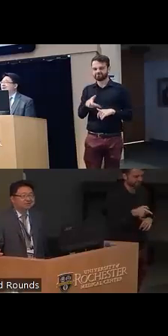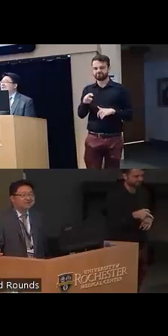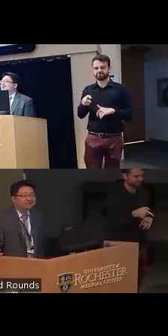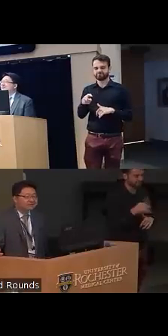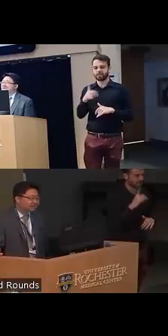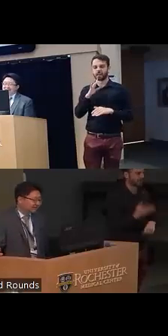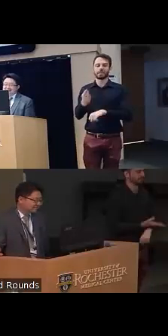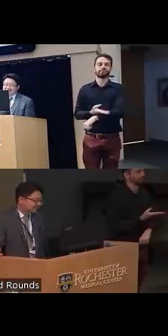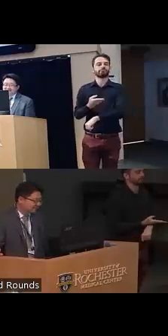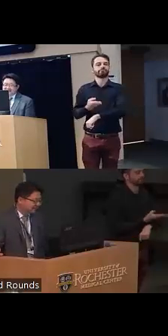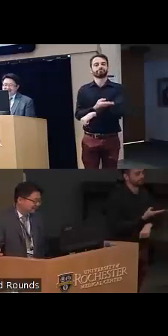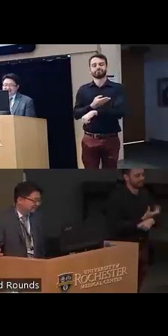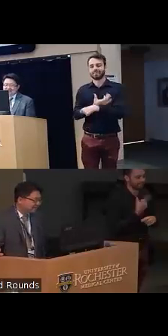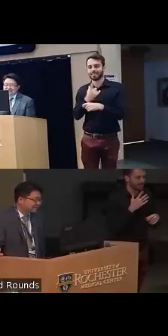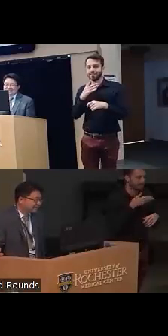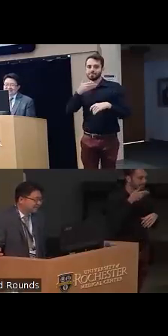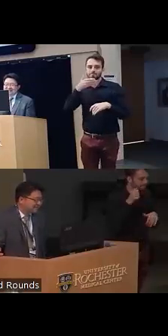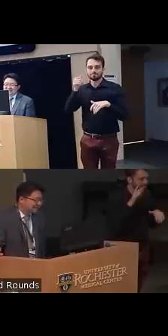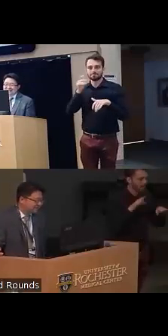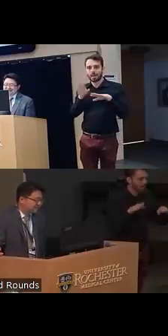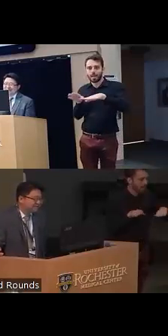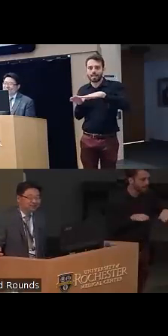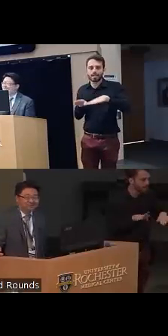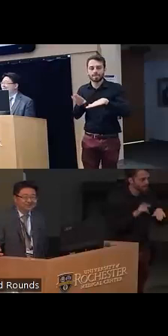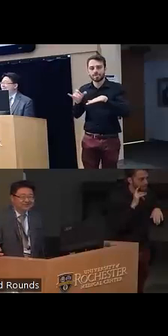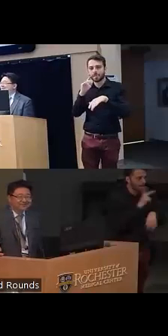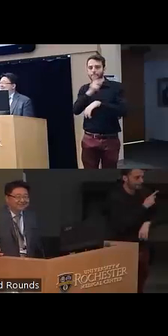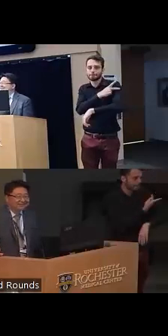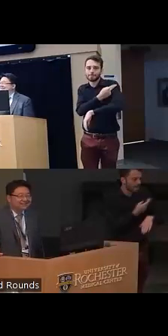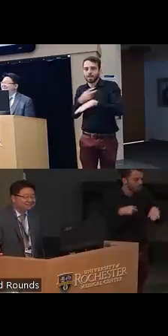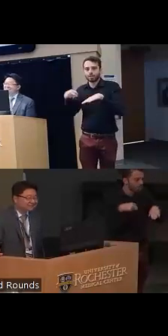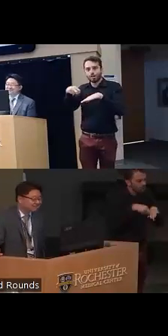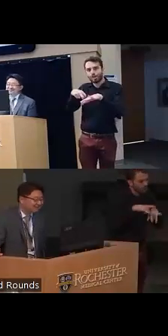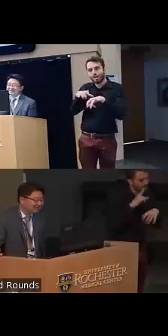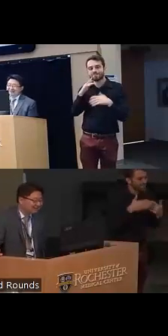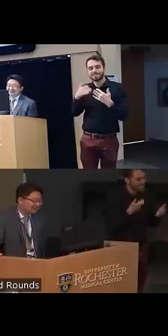more patient friendly and and I was very excited to see that word being used in terms of the uh